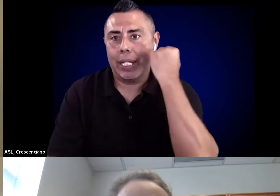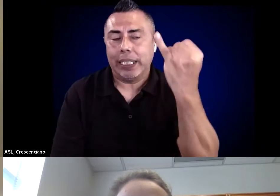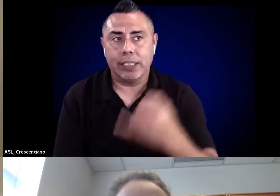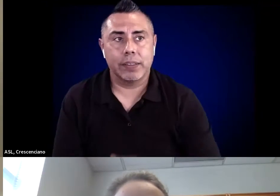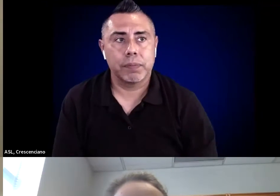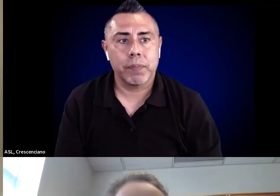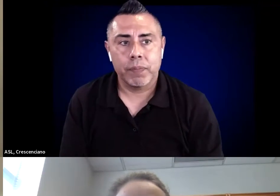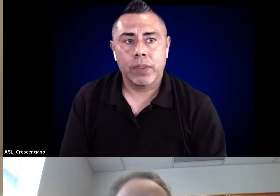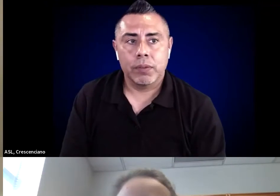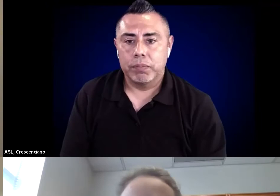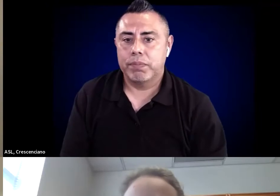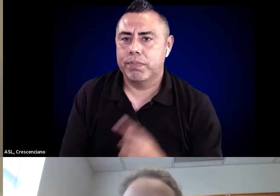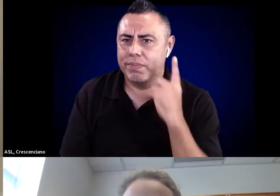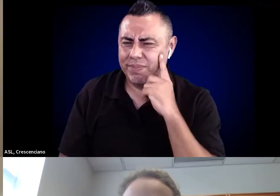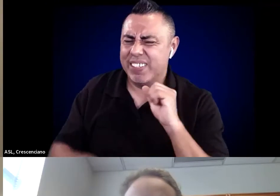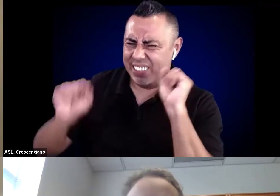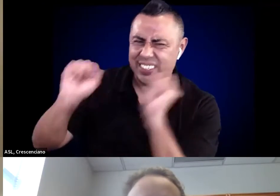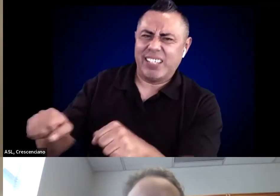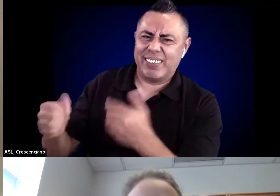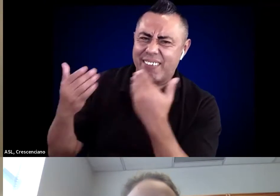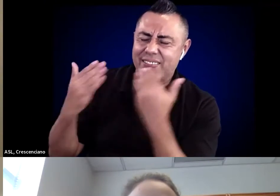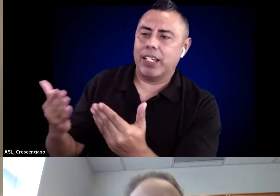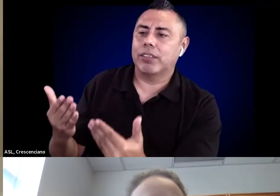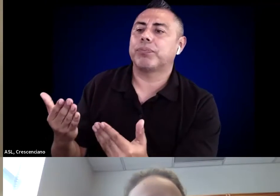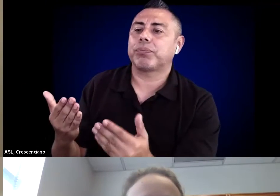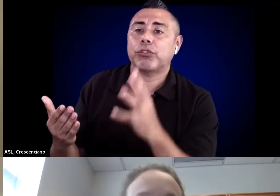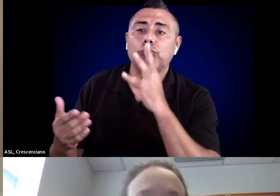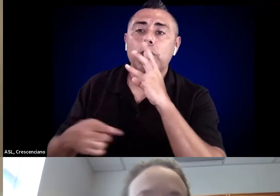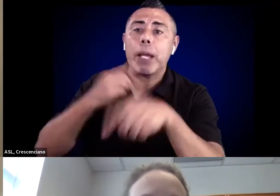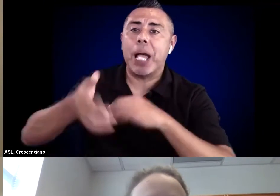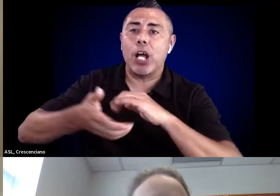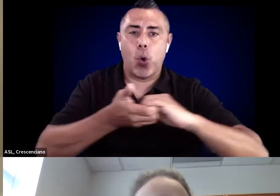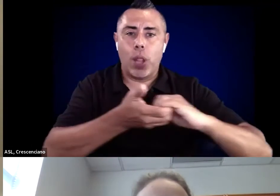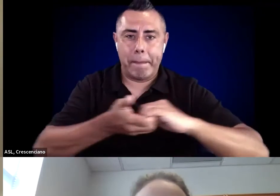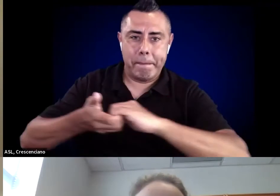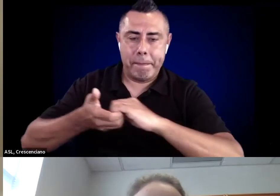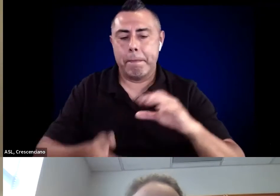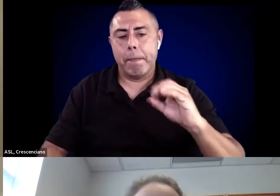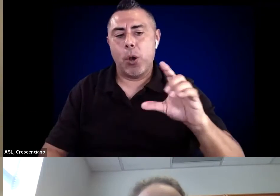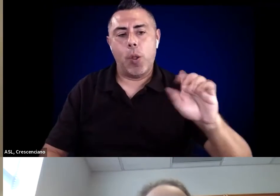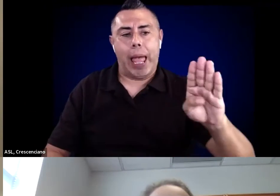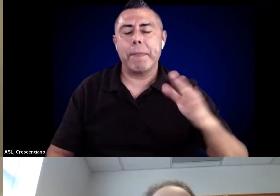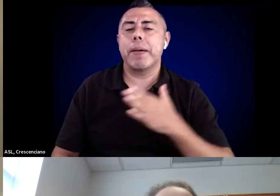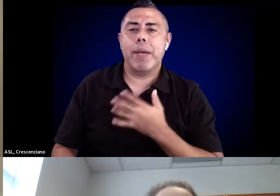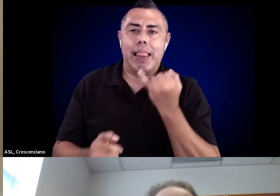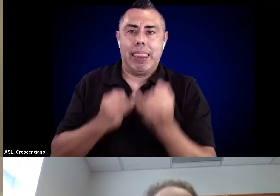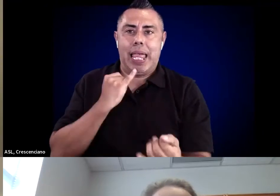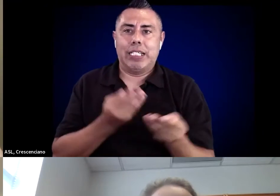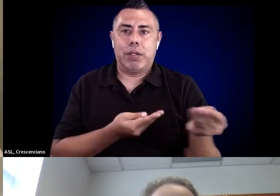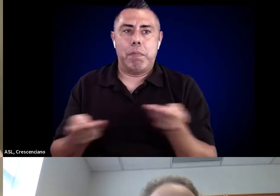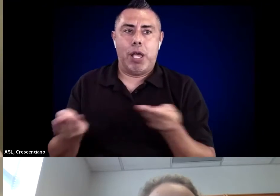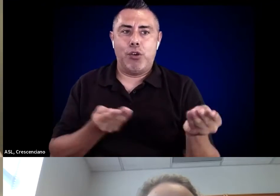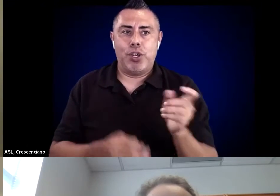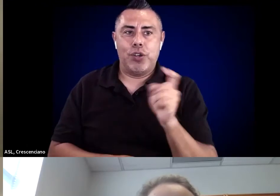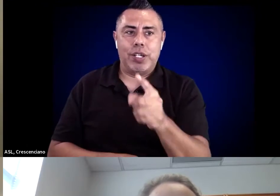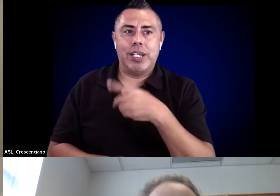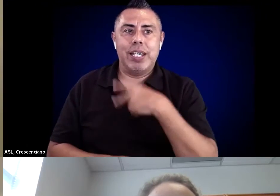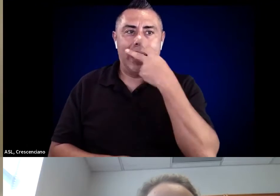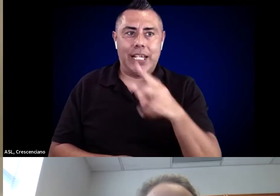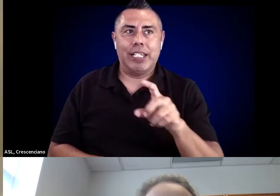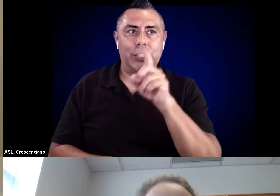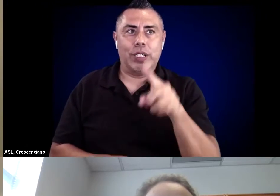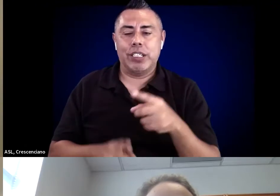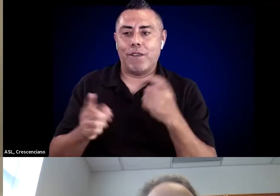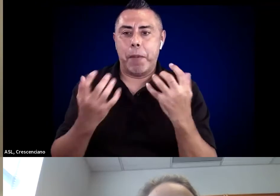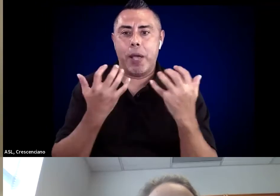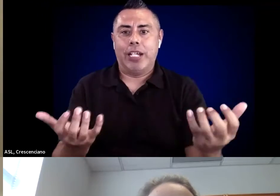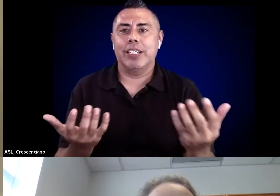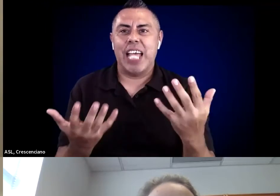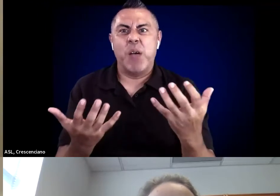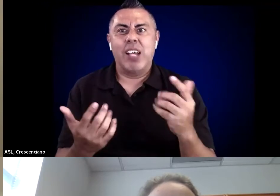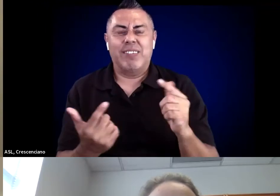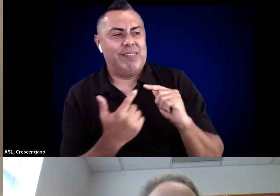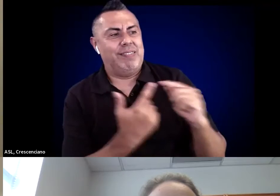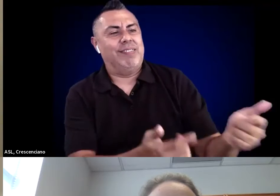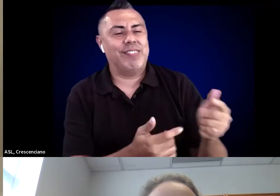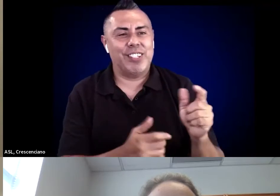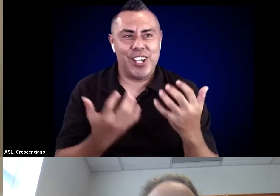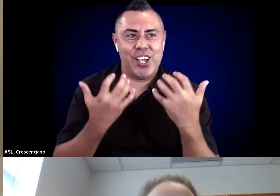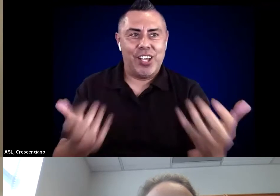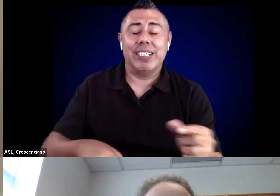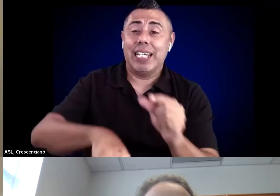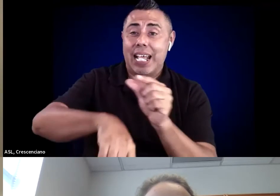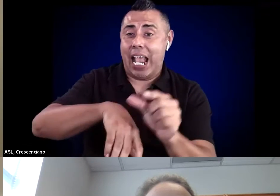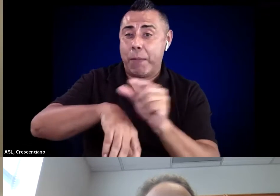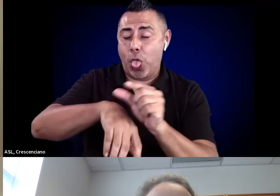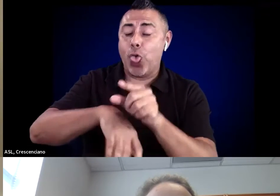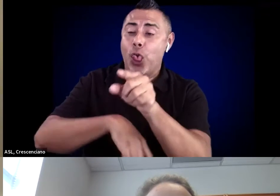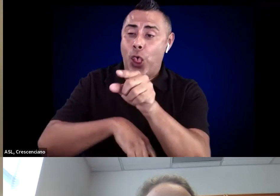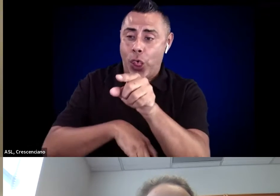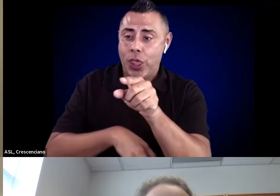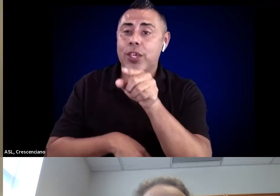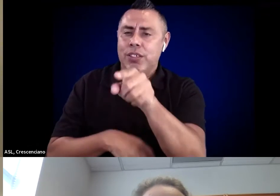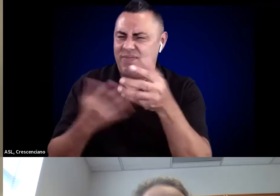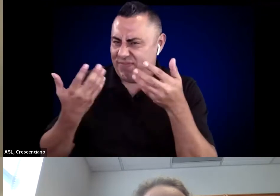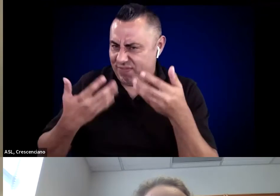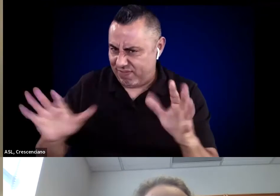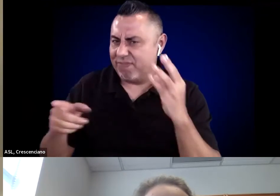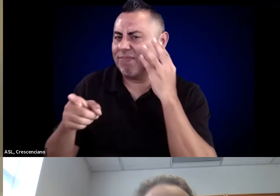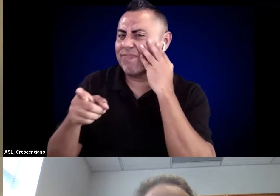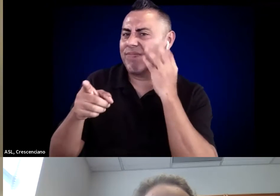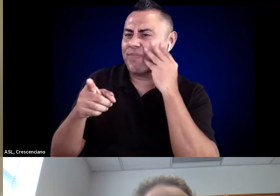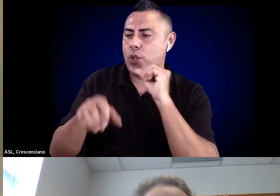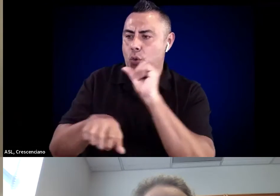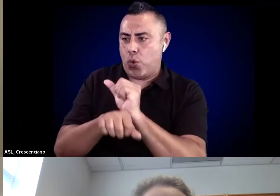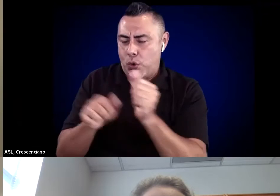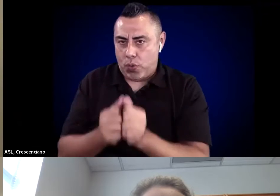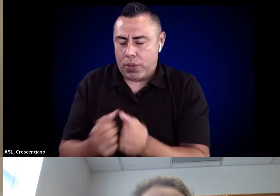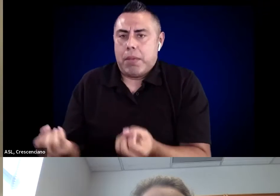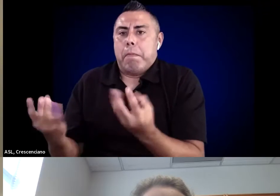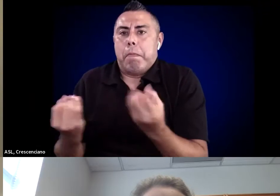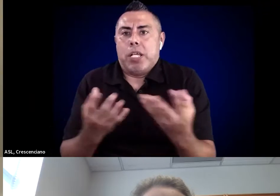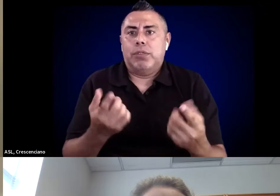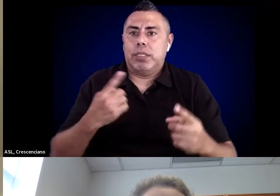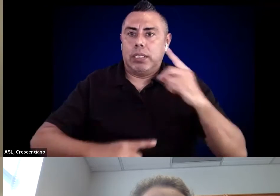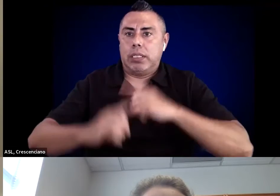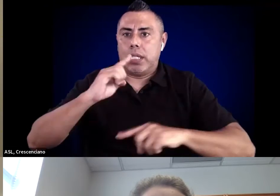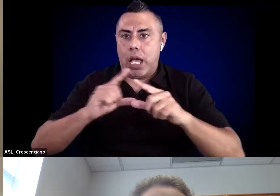Annabelle Lolinco (she/her): Yes, thank you. And on that note about collaboration. And this is my last moderator question, because I see the questions from the audience. So I want to get to them. Uh, Gabriel, When, since you you have experience in working with multiple sign languages and effectively multiple languages,